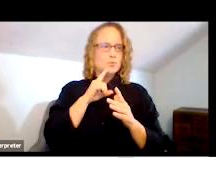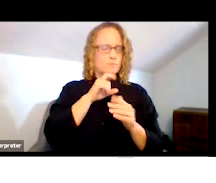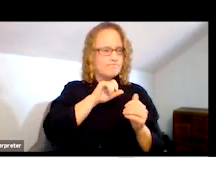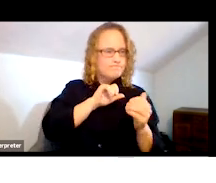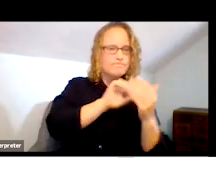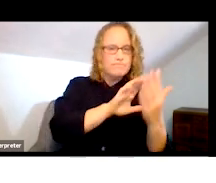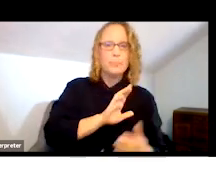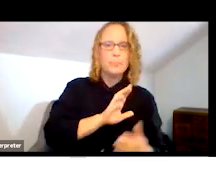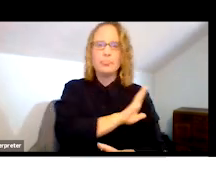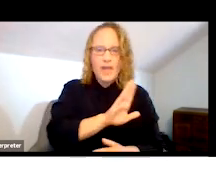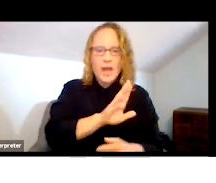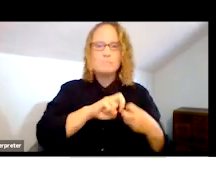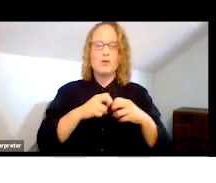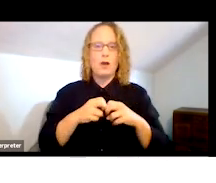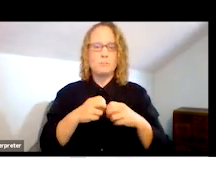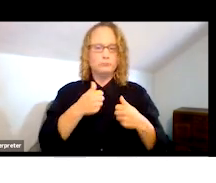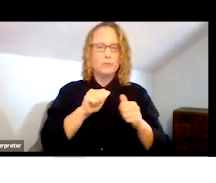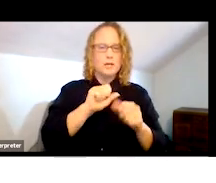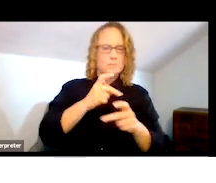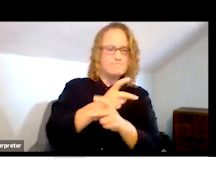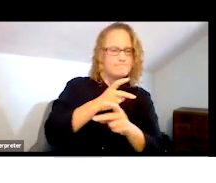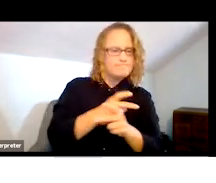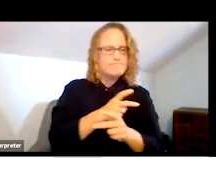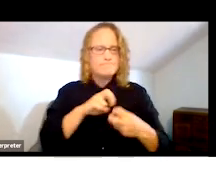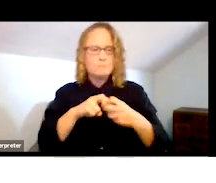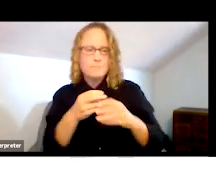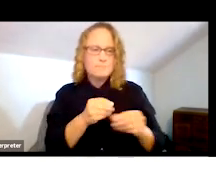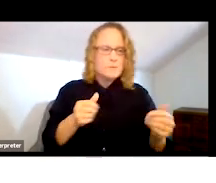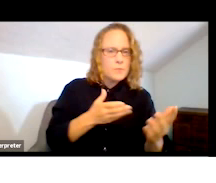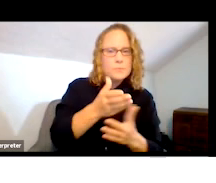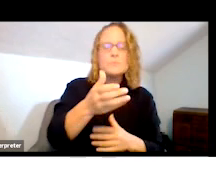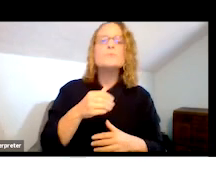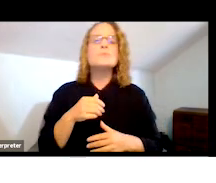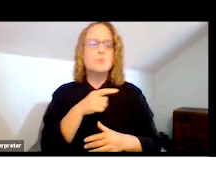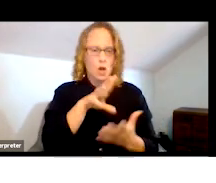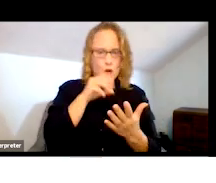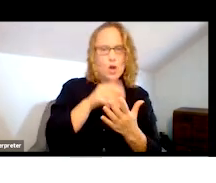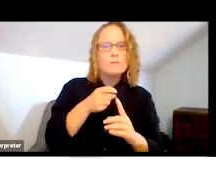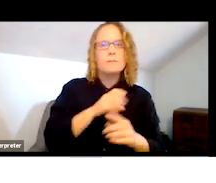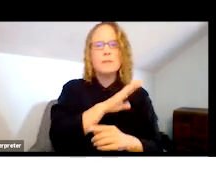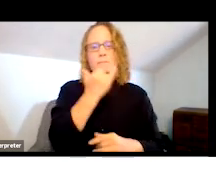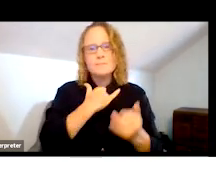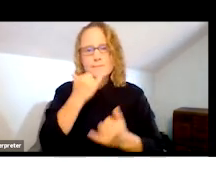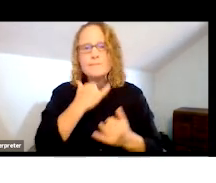that people have your best interest at heart. And when individuals have the psychological safety,